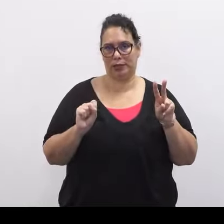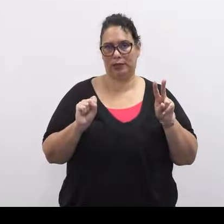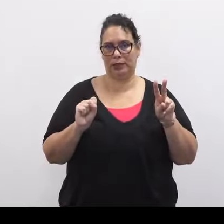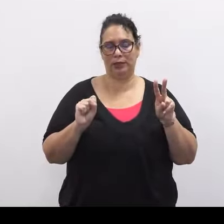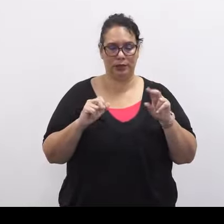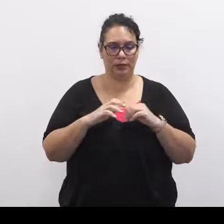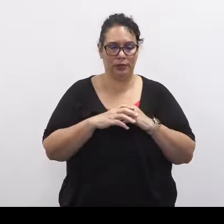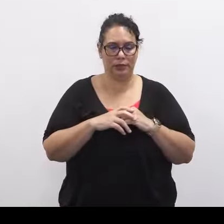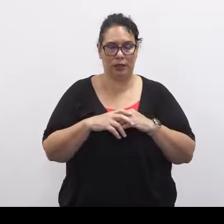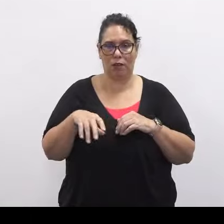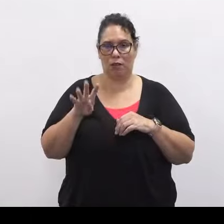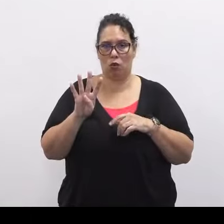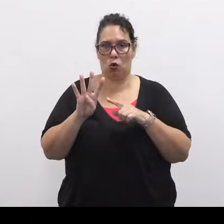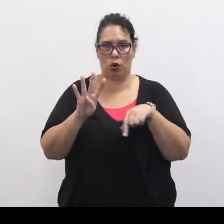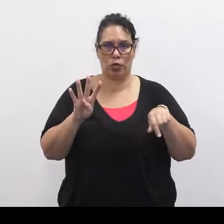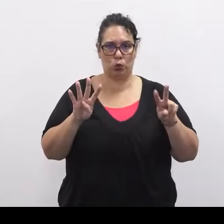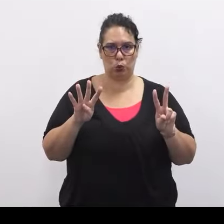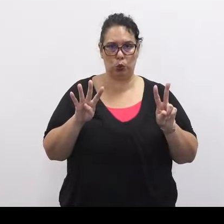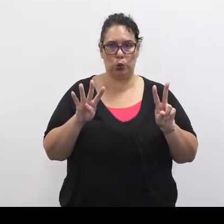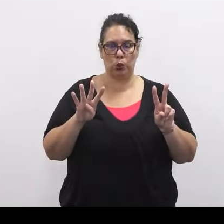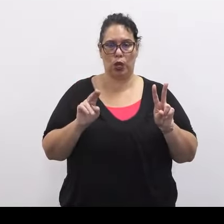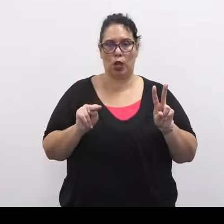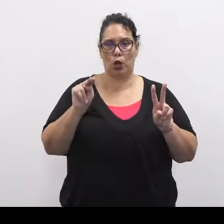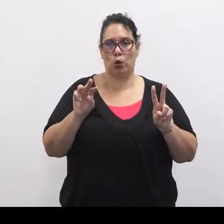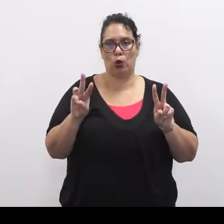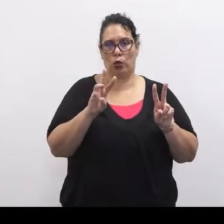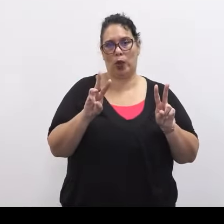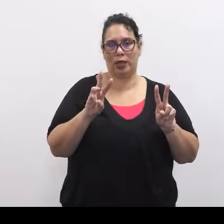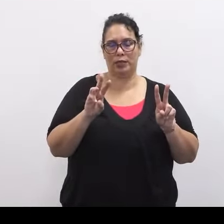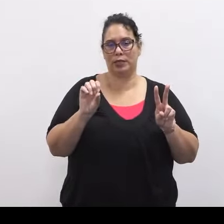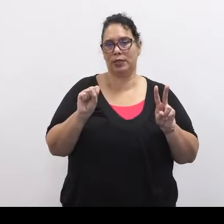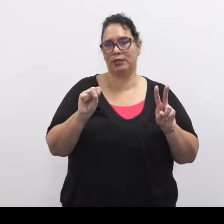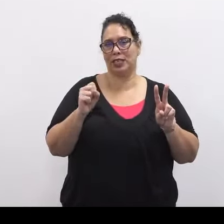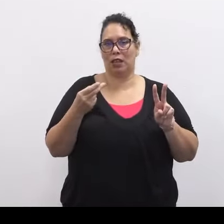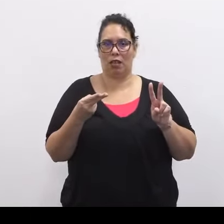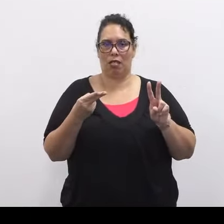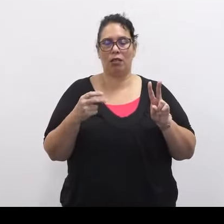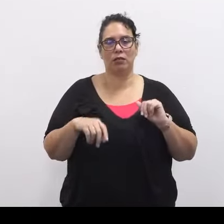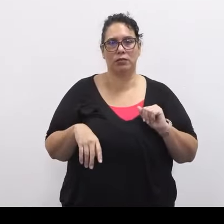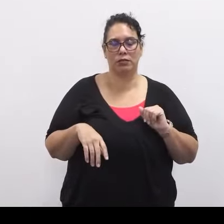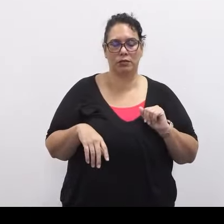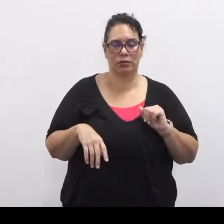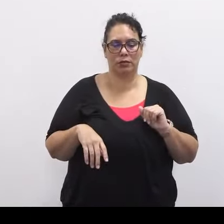and District 4 to District 2, the Northwest portion of Signal Hill and Willow Springs